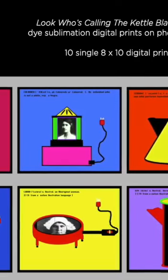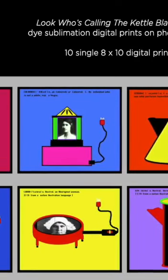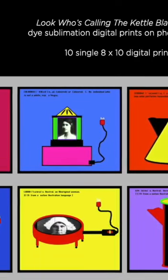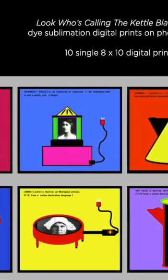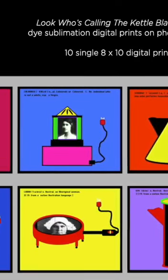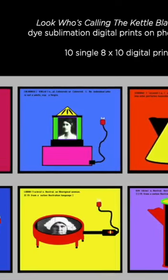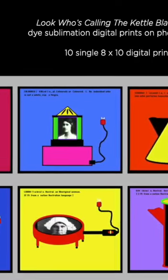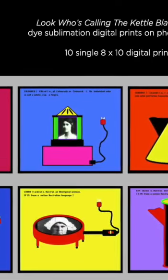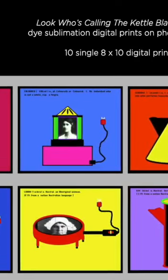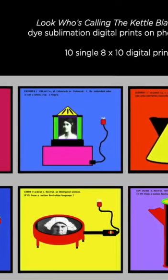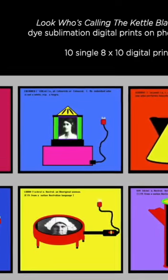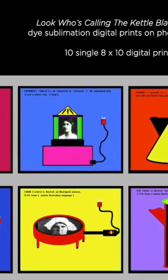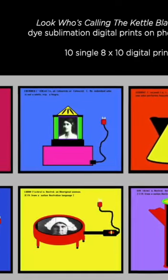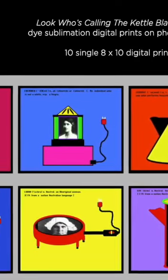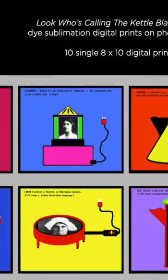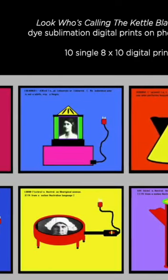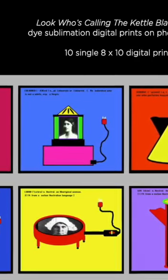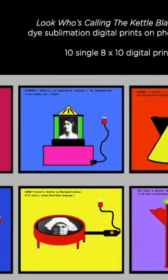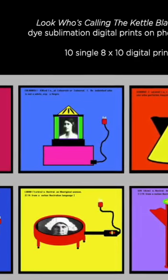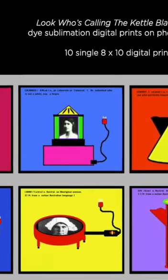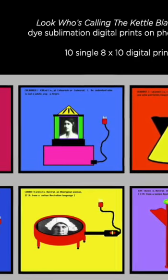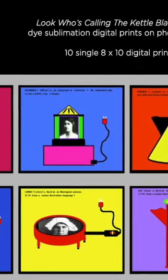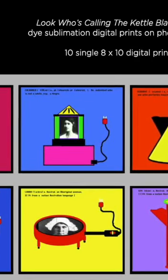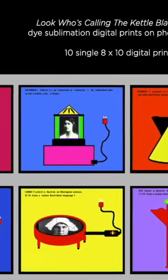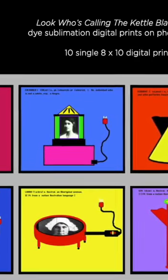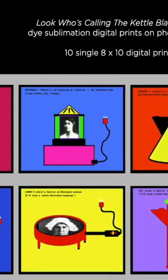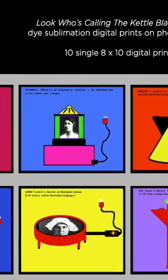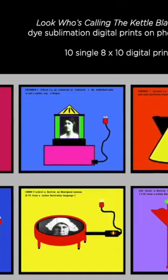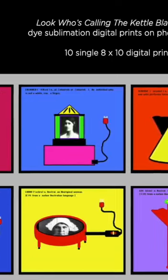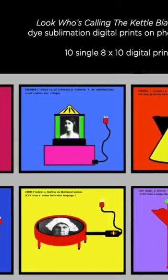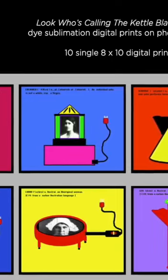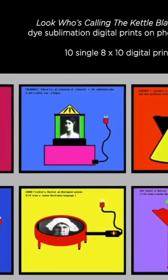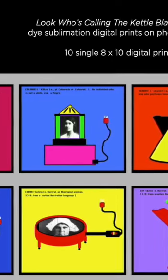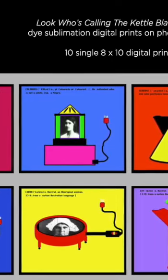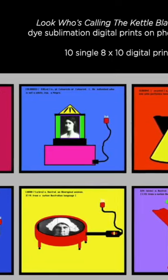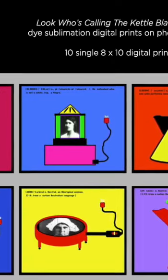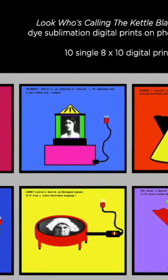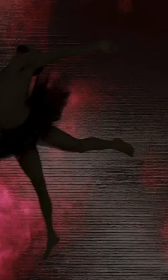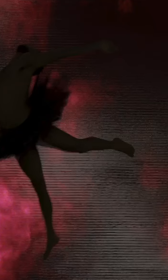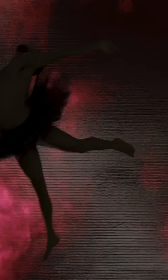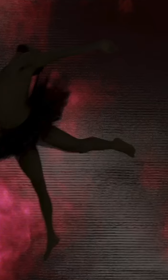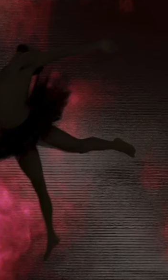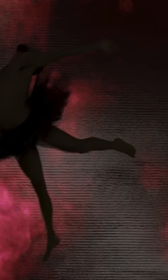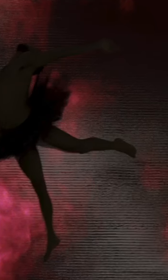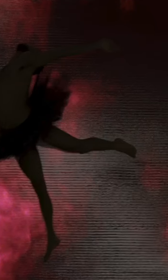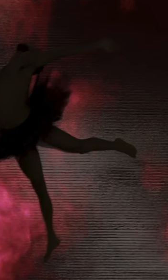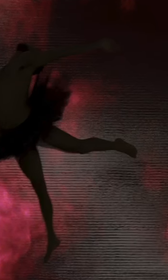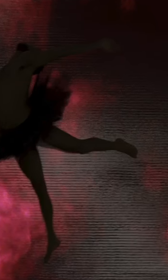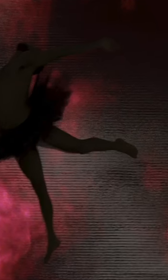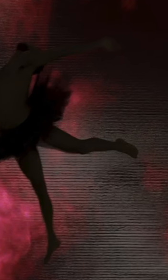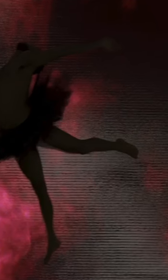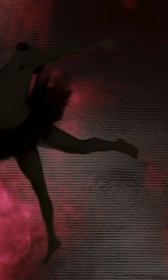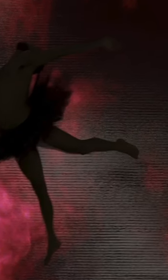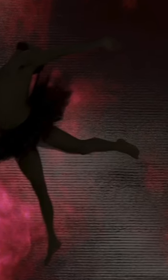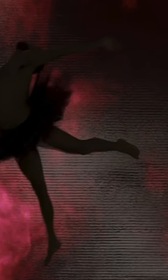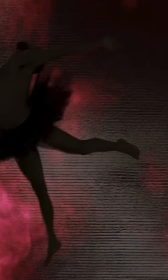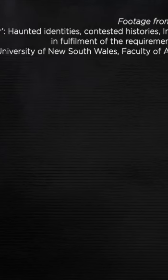They meld words, images and science with our imaginations, forcing questions and eliciting answers from an elective voice.